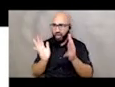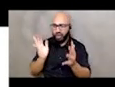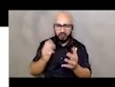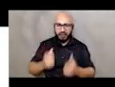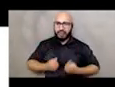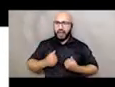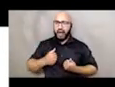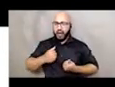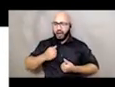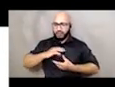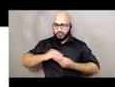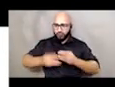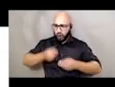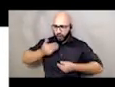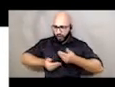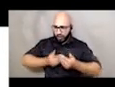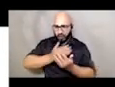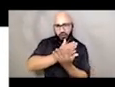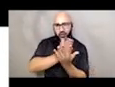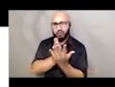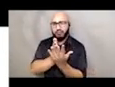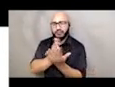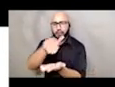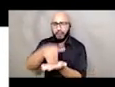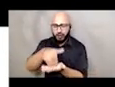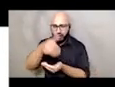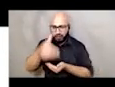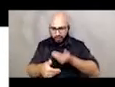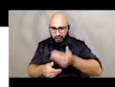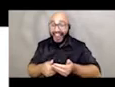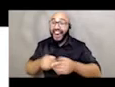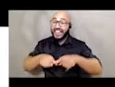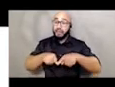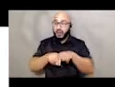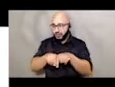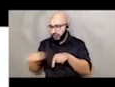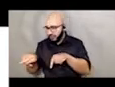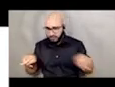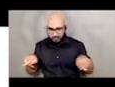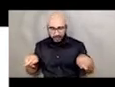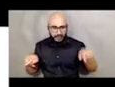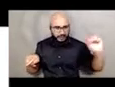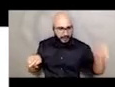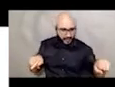And your story is being shaped by what you're saying yes to and what you're saying no to.